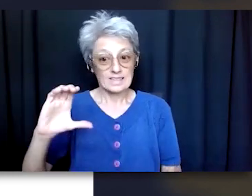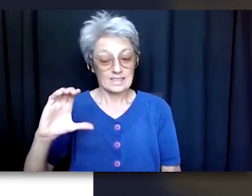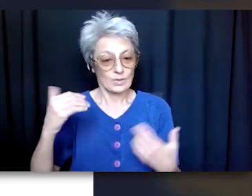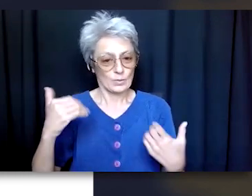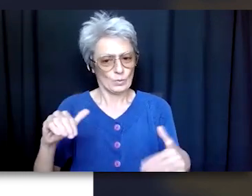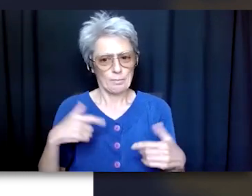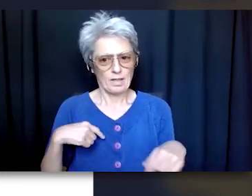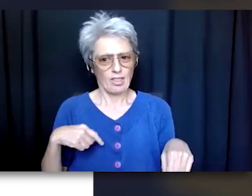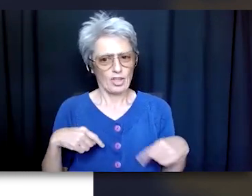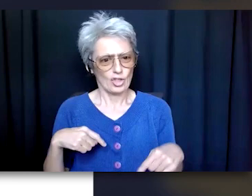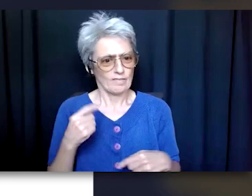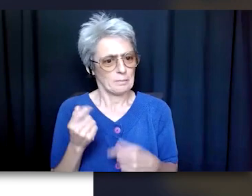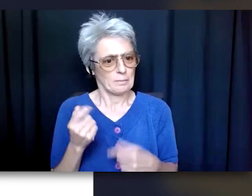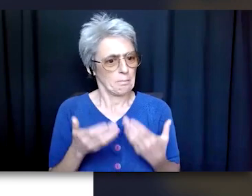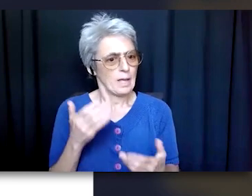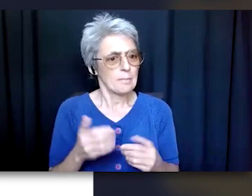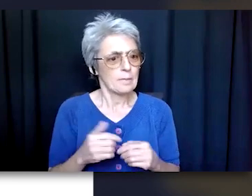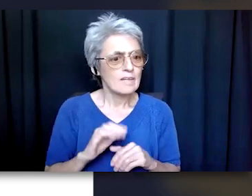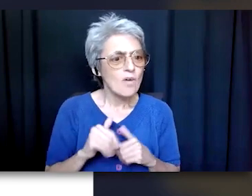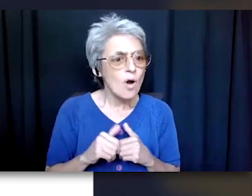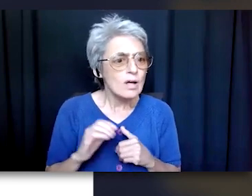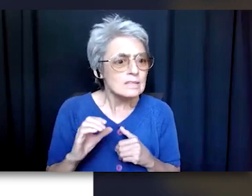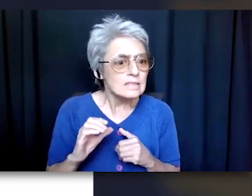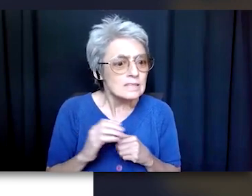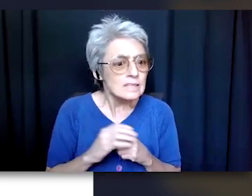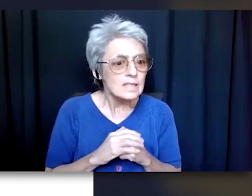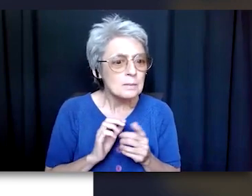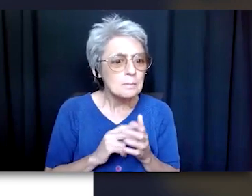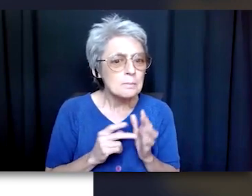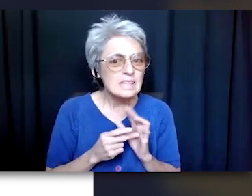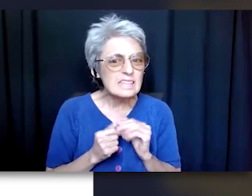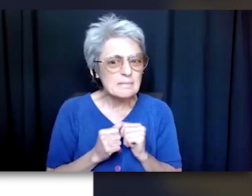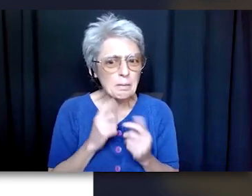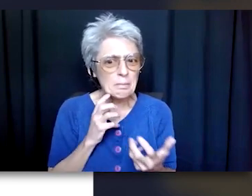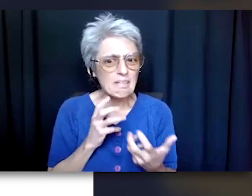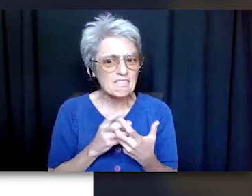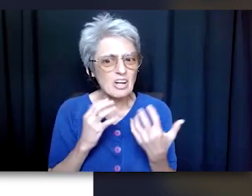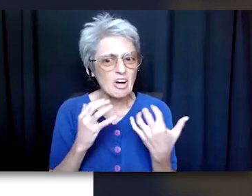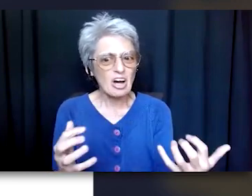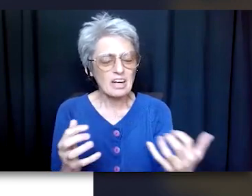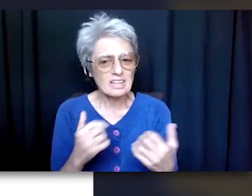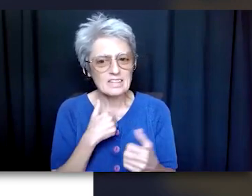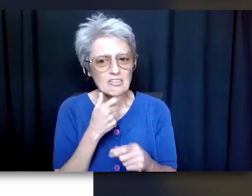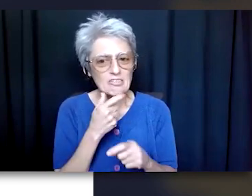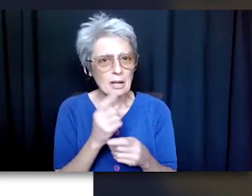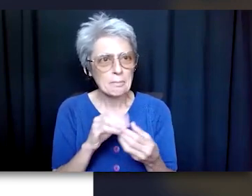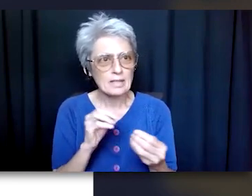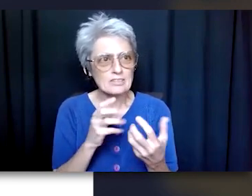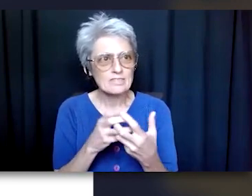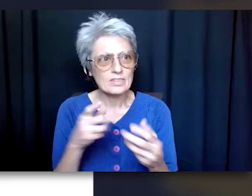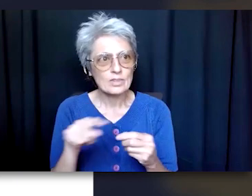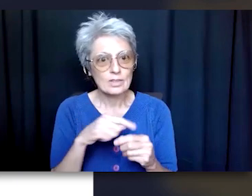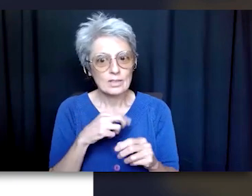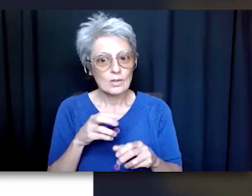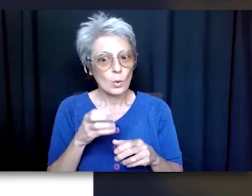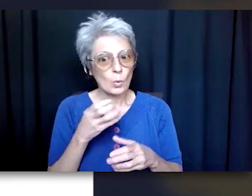right room for my particular message, but may wish I had my running shoes on. All right, I’m going to